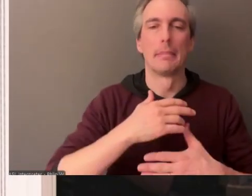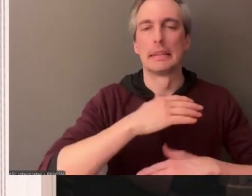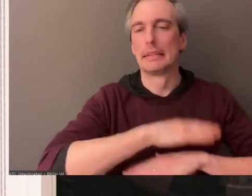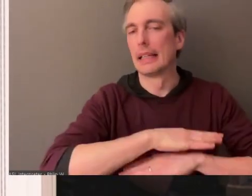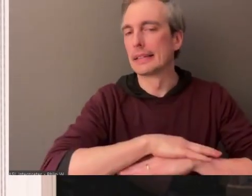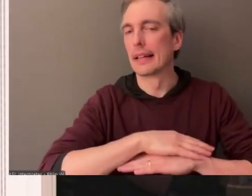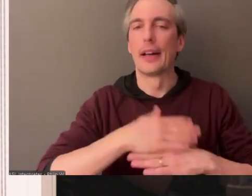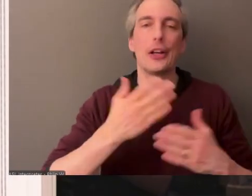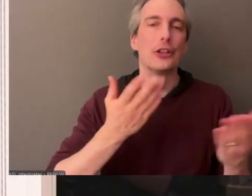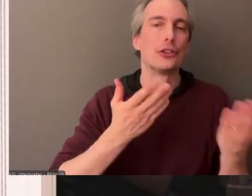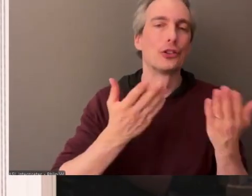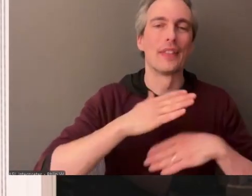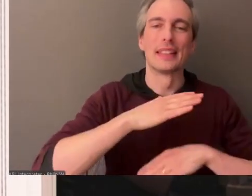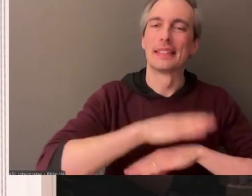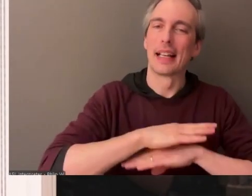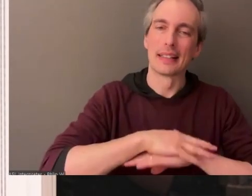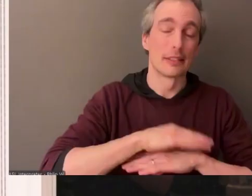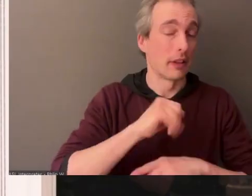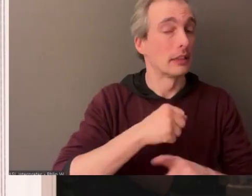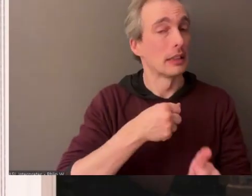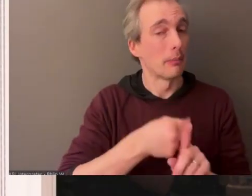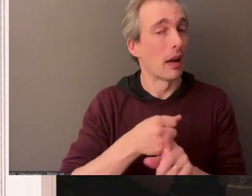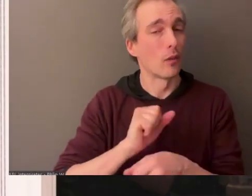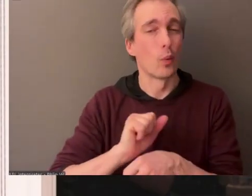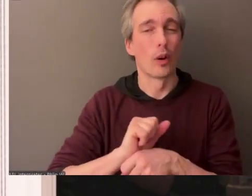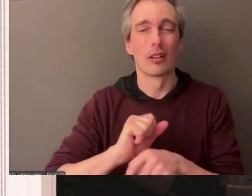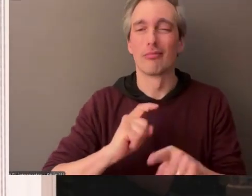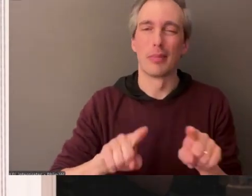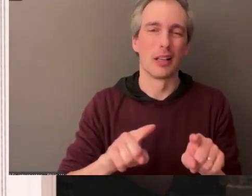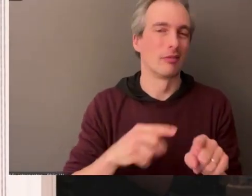But you have to be able to show results that the enterprise wants to see.